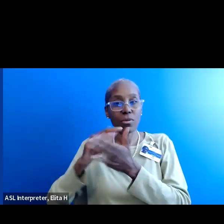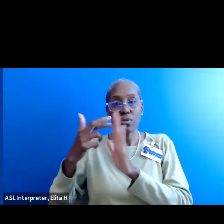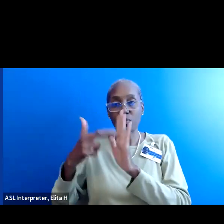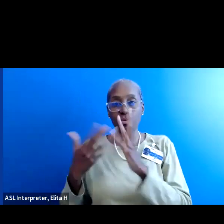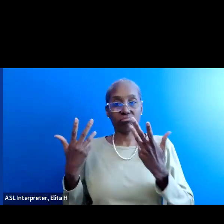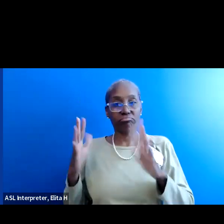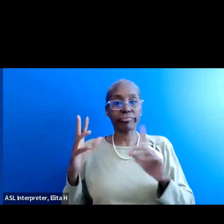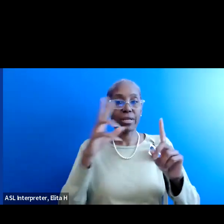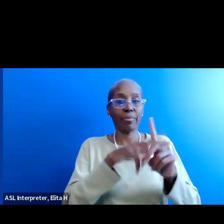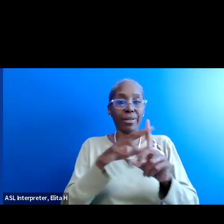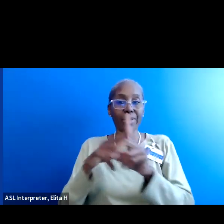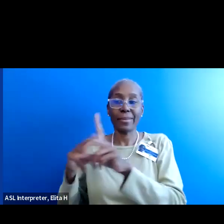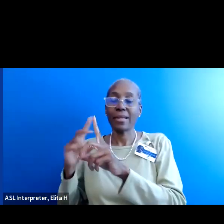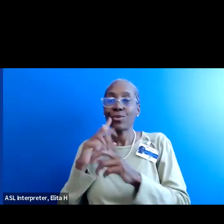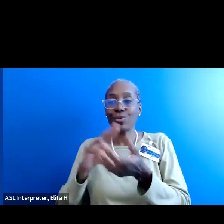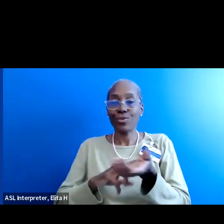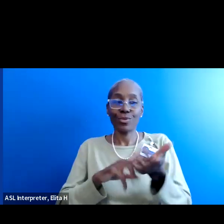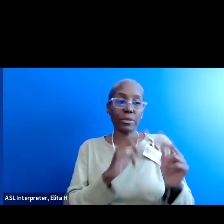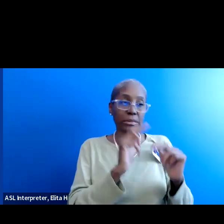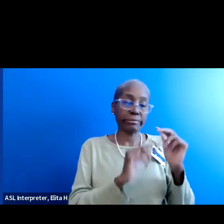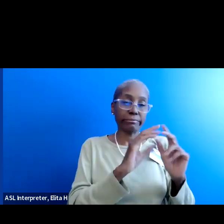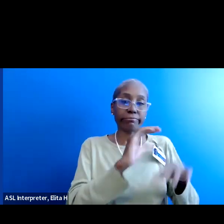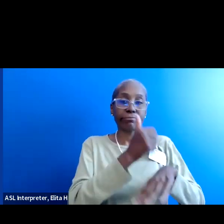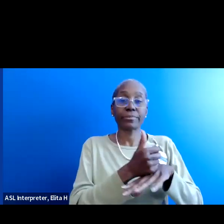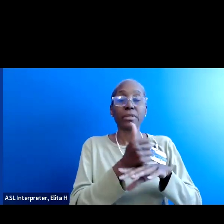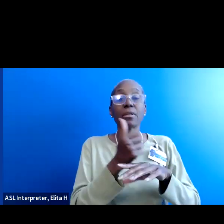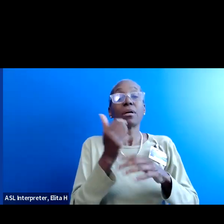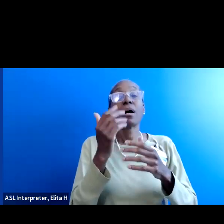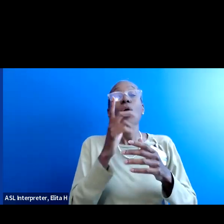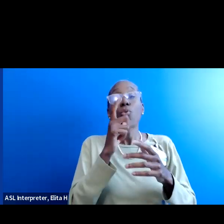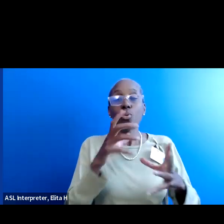applicable only to nursing facilities that accept Medicaid and Medicare.